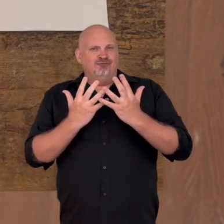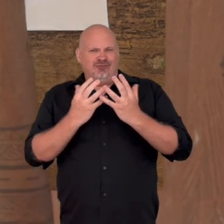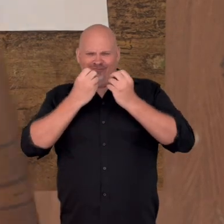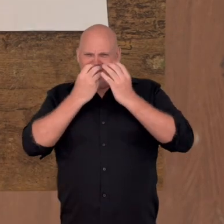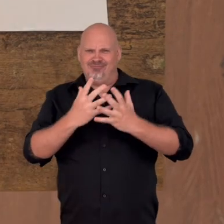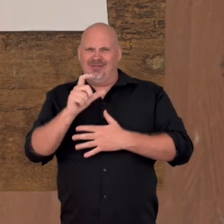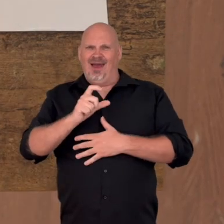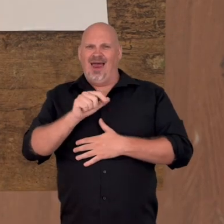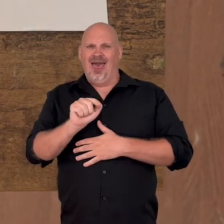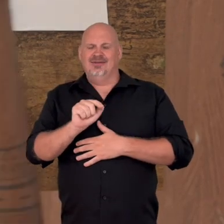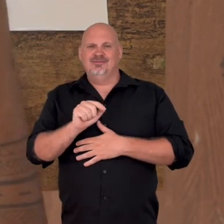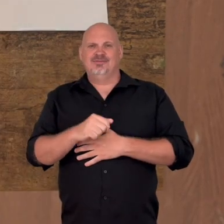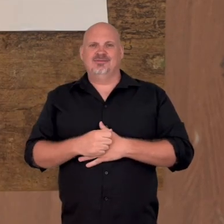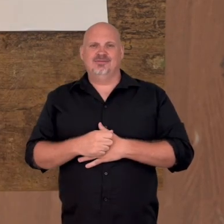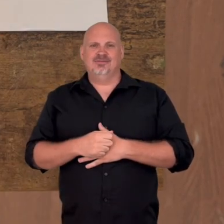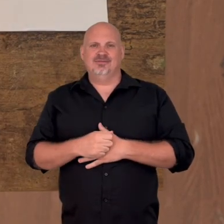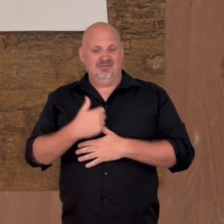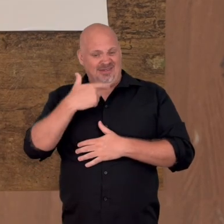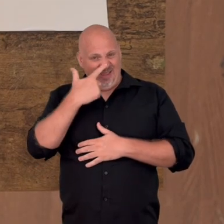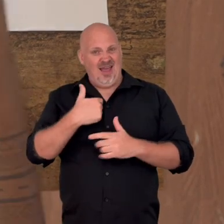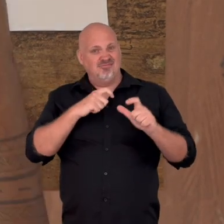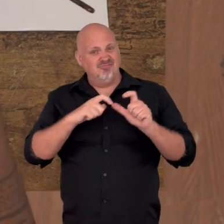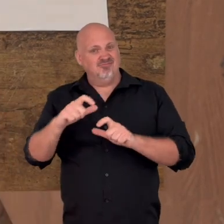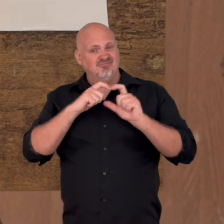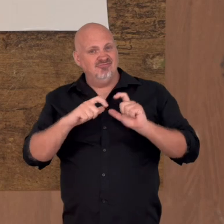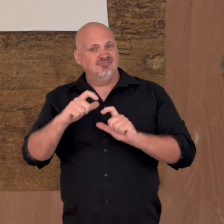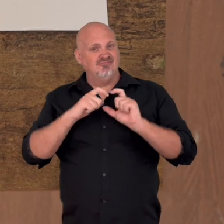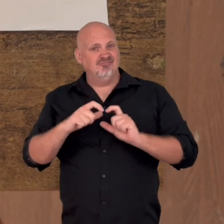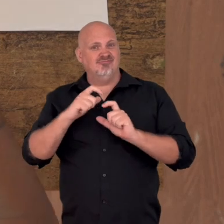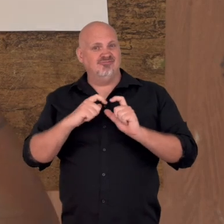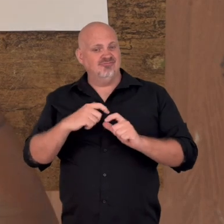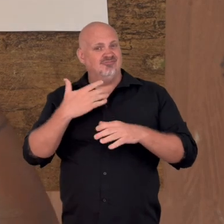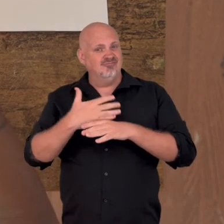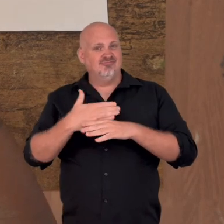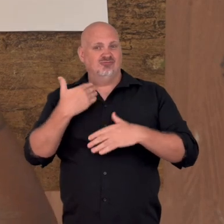and keep painting this and adding more layers and it keeps looking amazing and more amazing